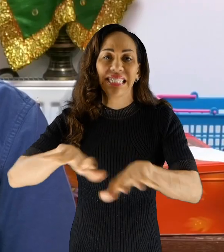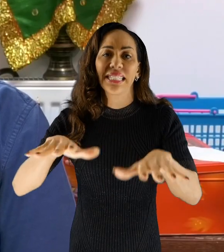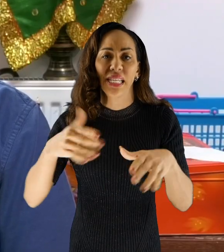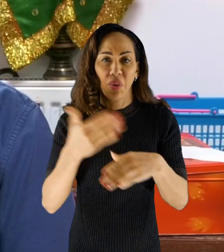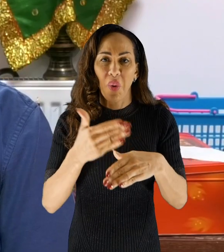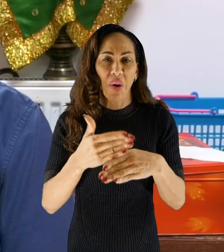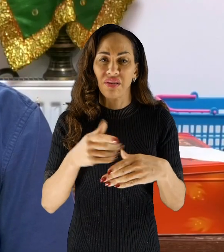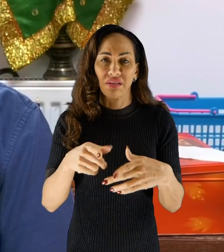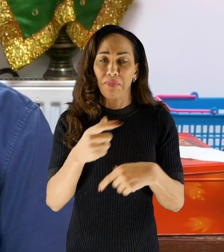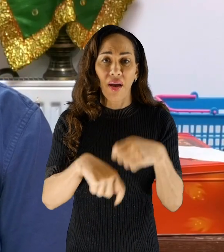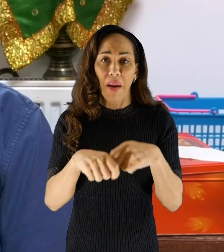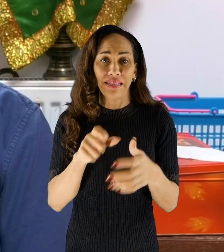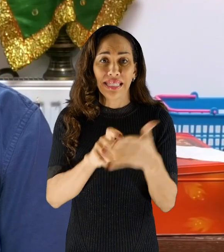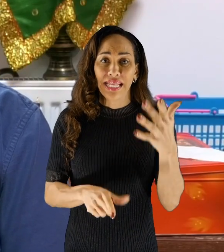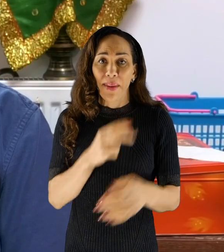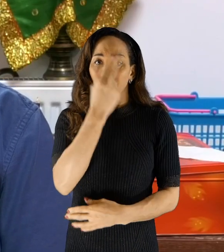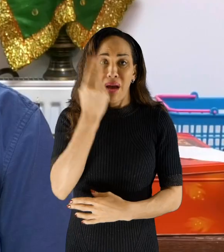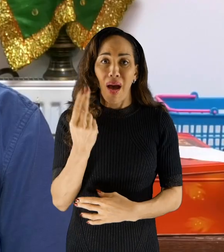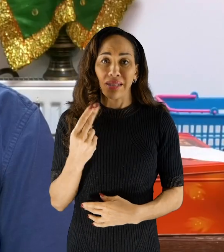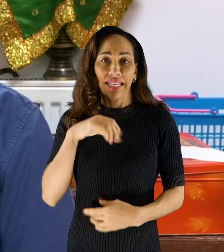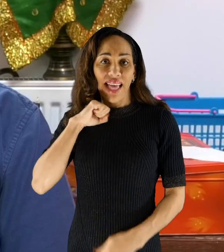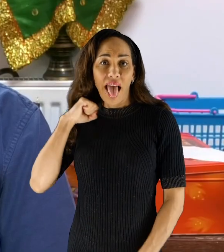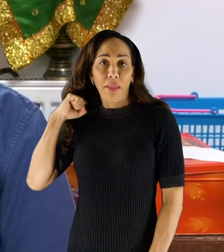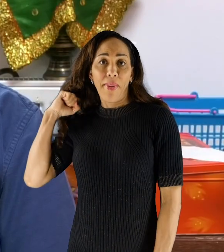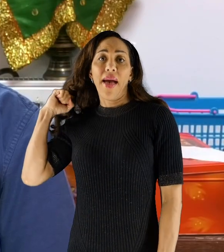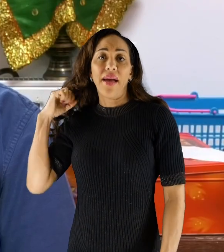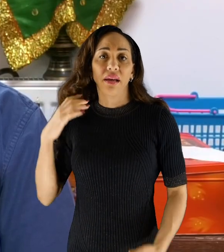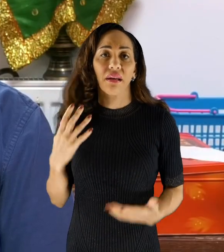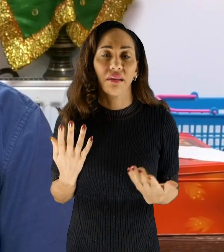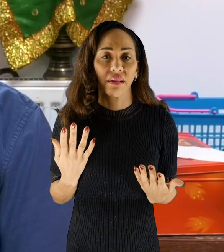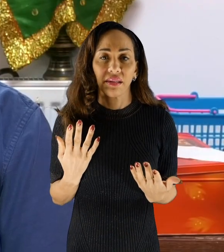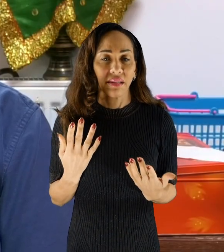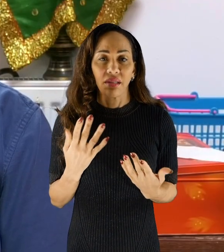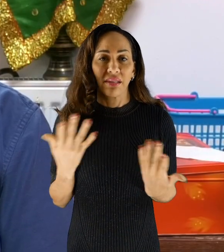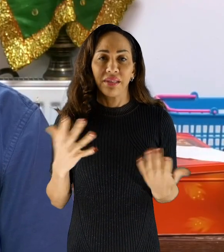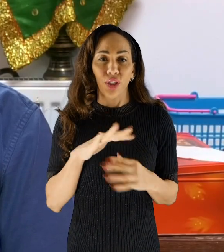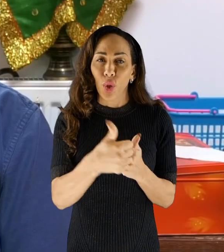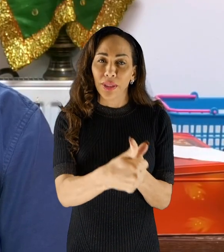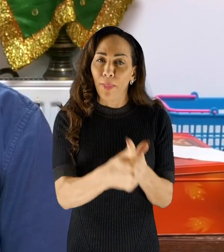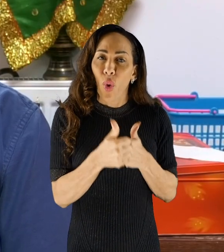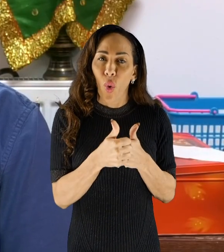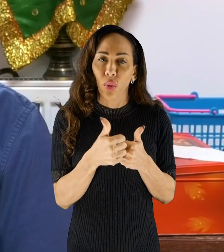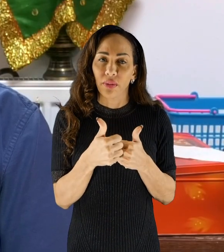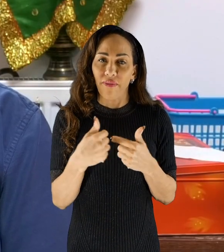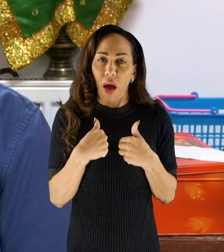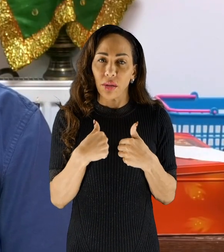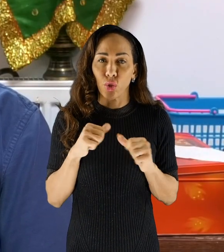It doesn't allow people to progress so there's no real kind of sustained investment in people.